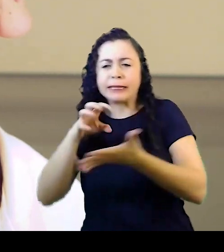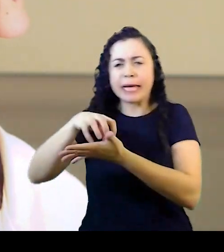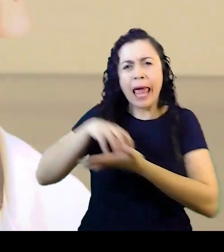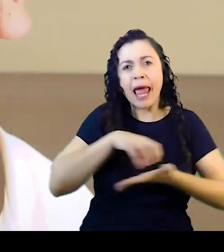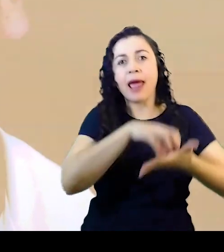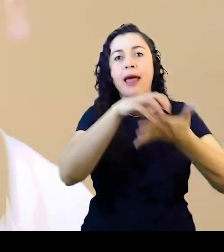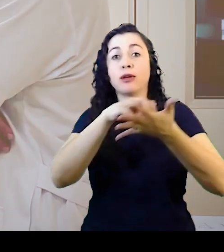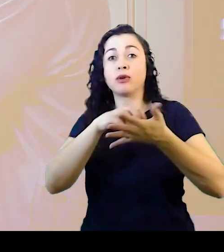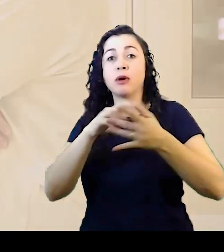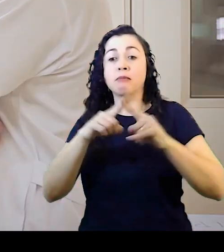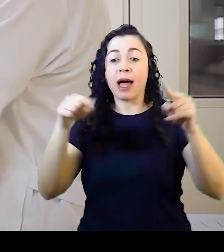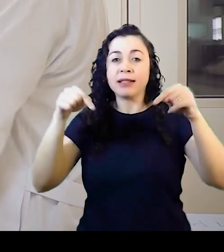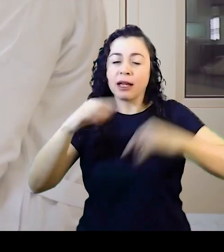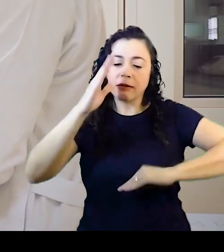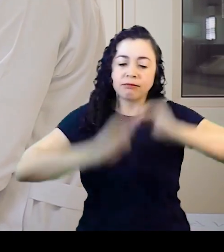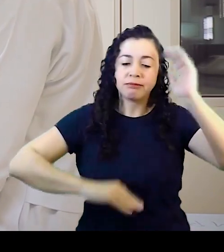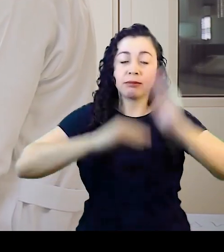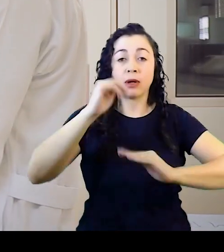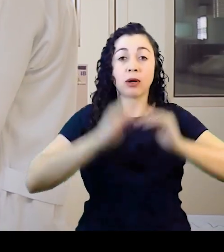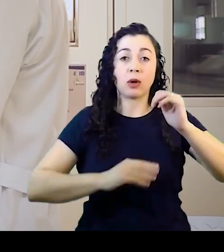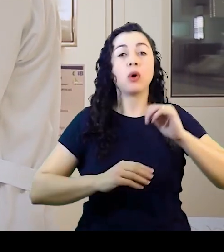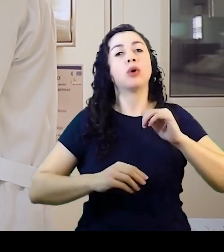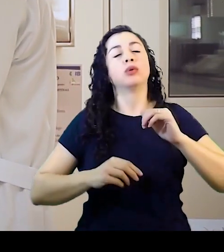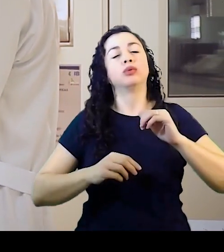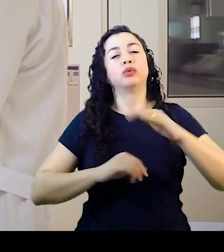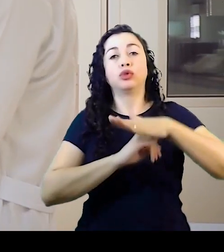at the Laboratory for Emerging Virus Studies at the Institute of Biology of UNICAMP,